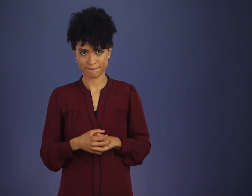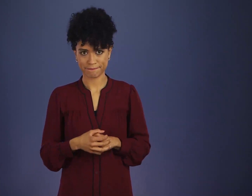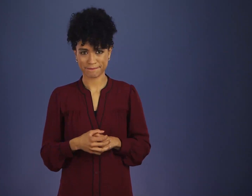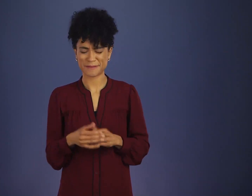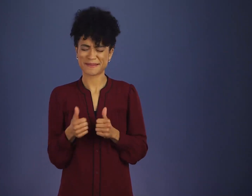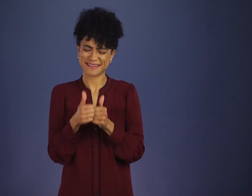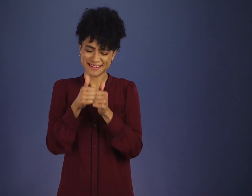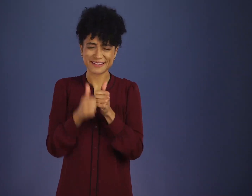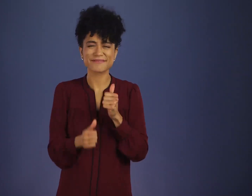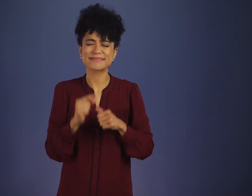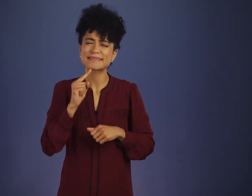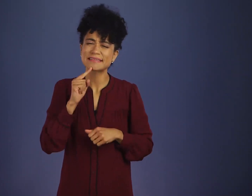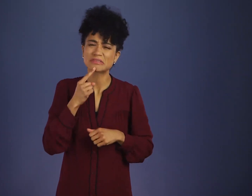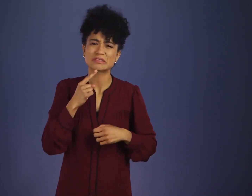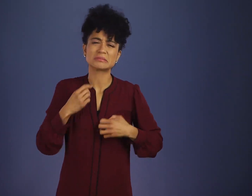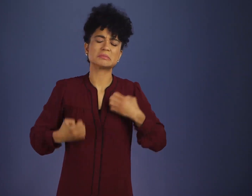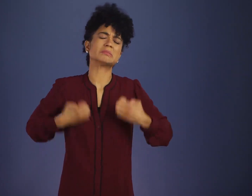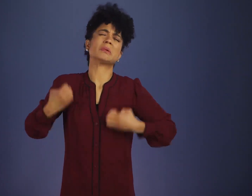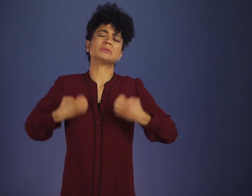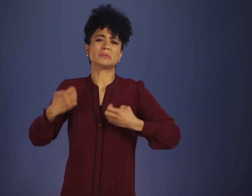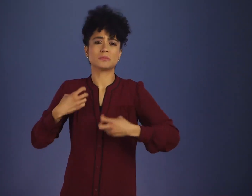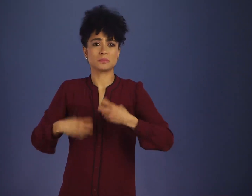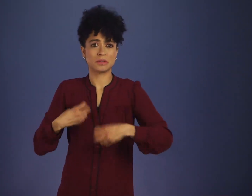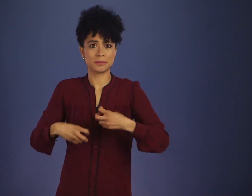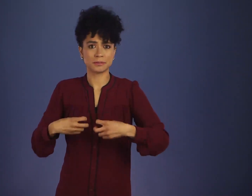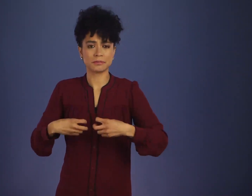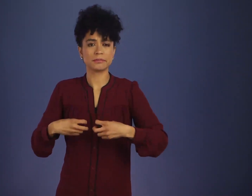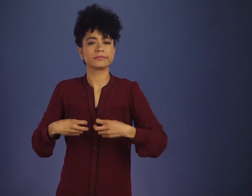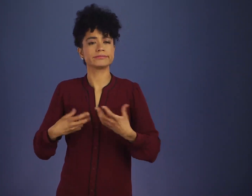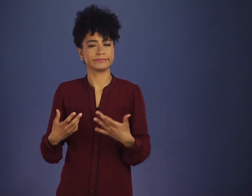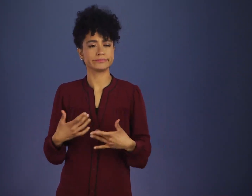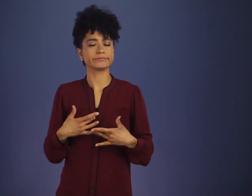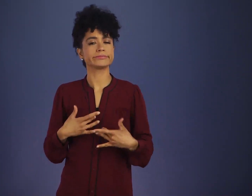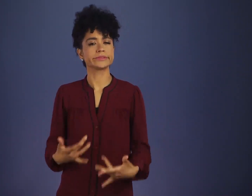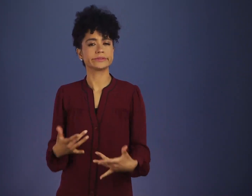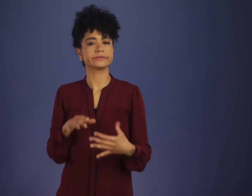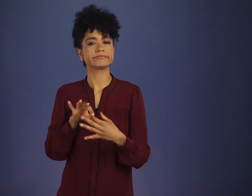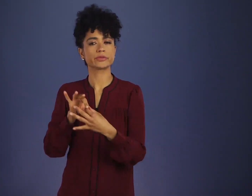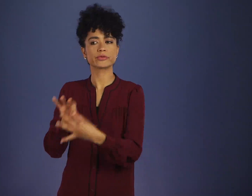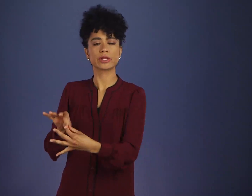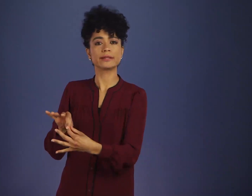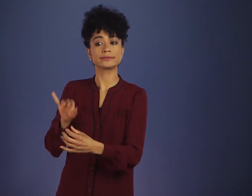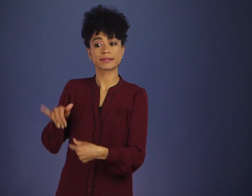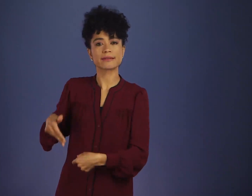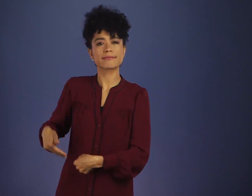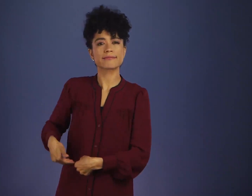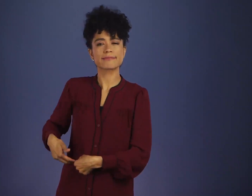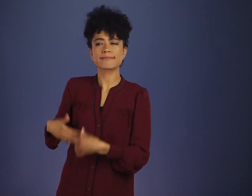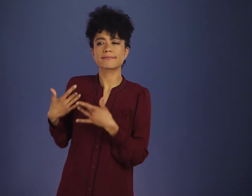Nearly every serious emotional problem can be seen as a case of misdirected instinct.